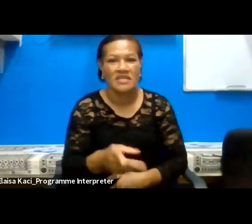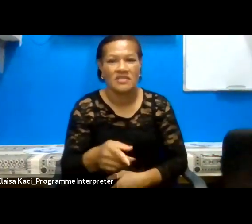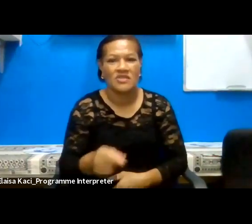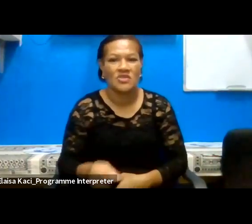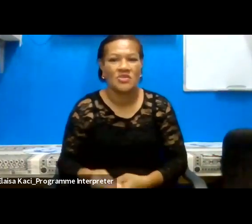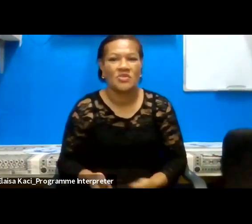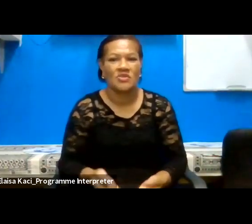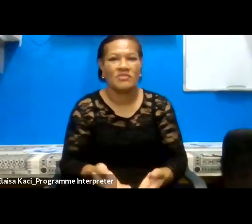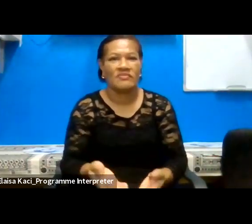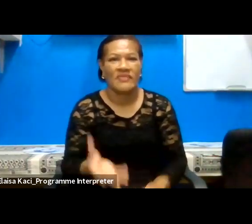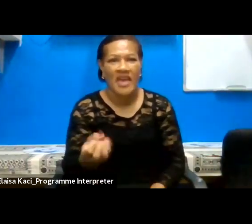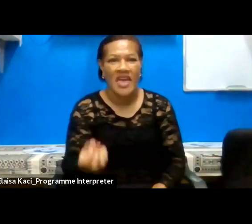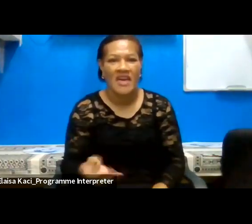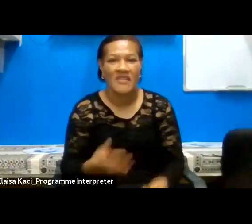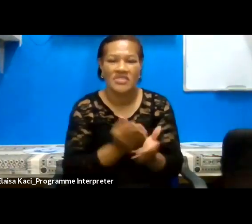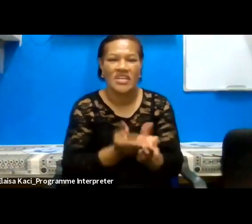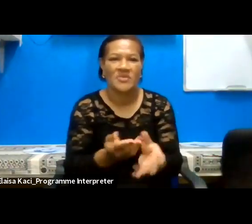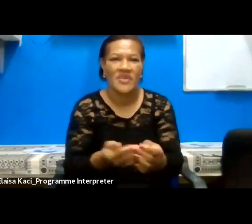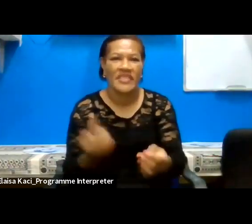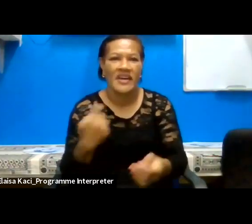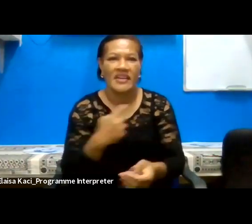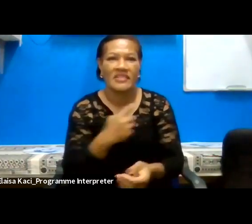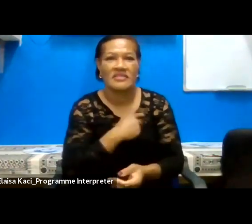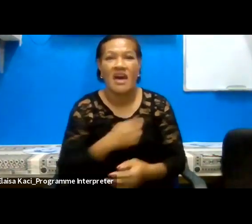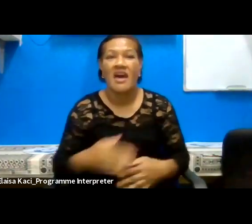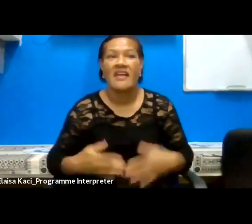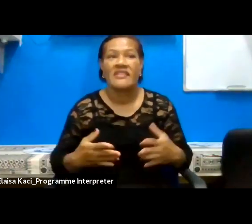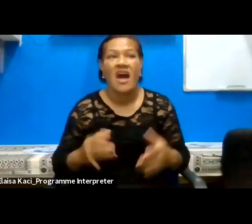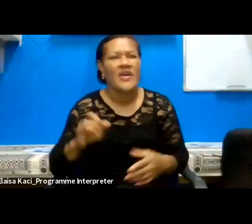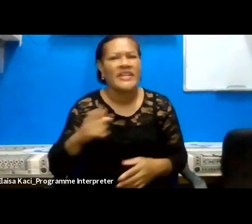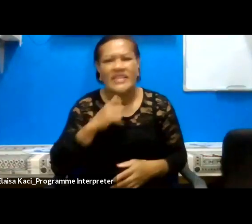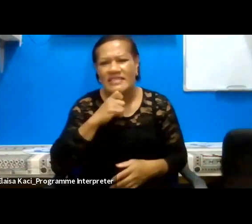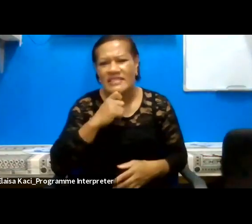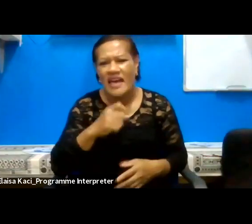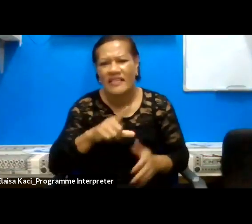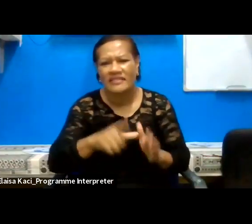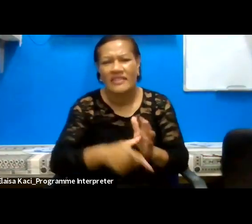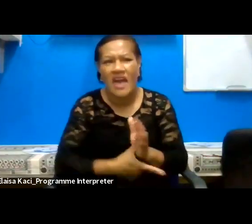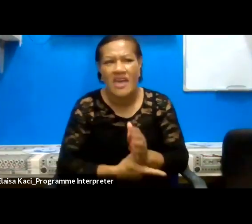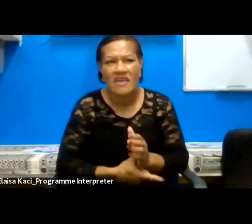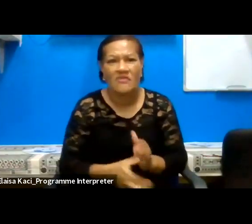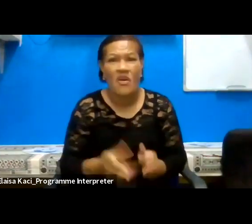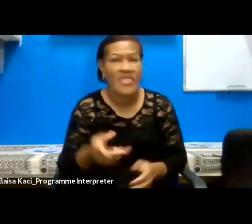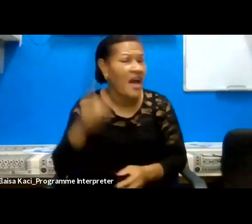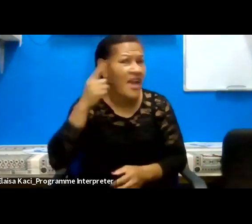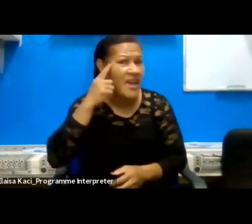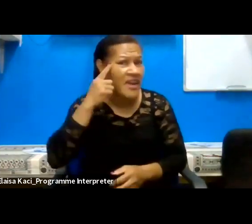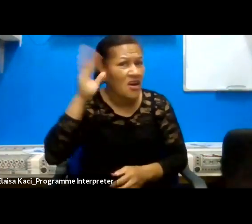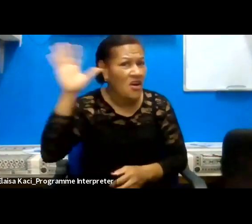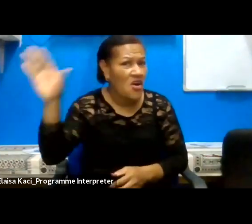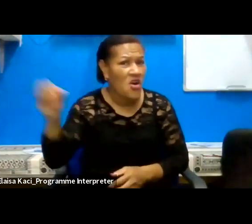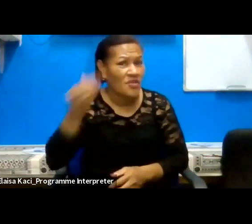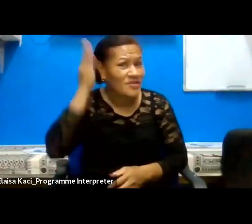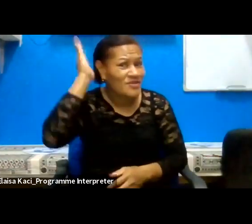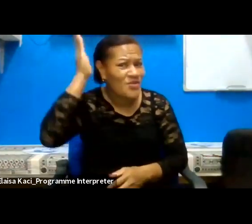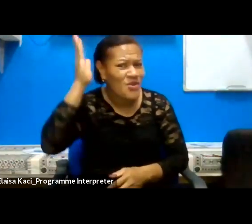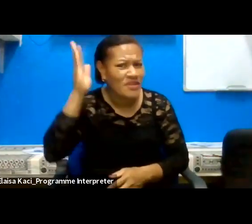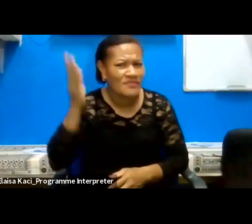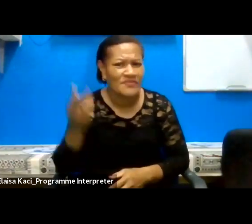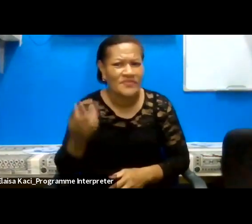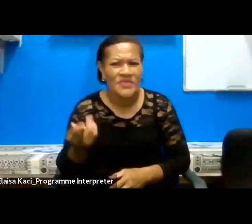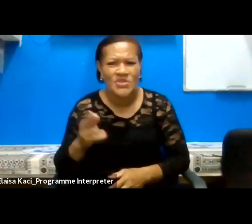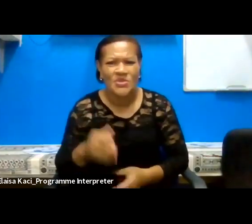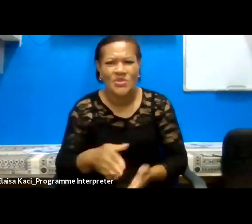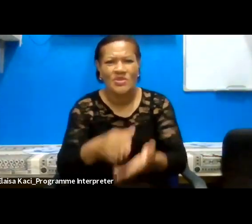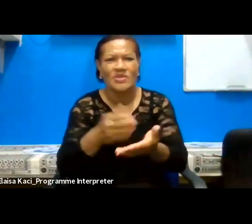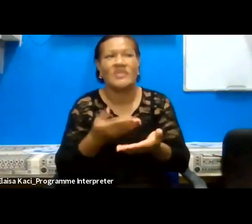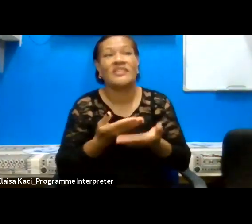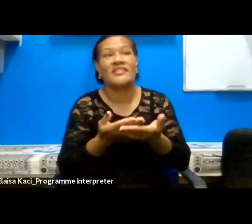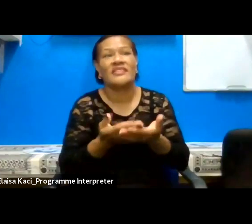international of sign